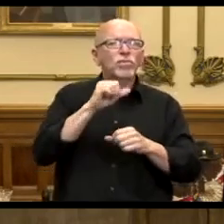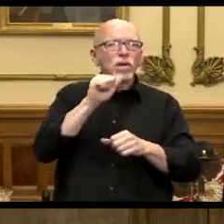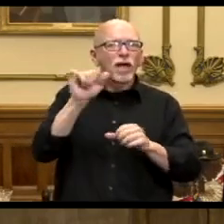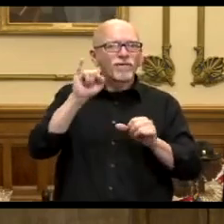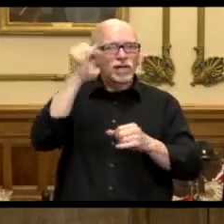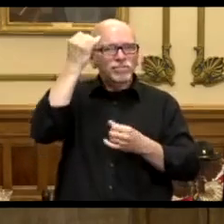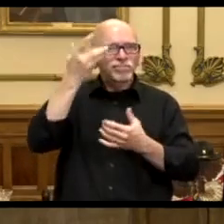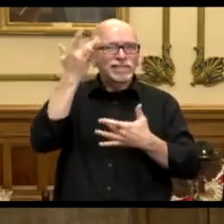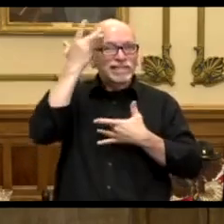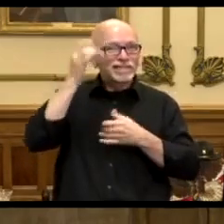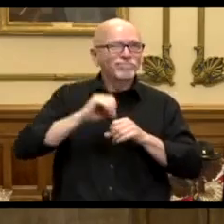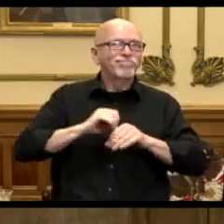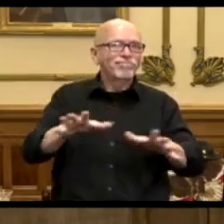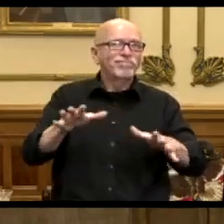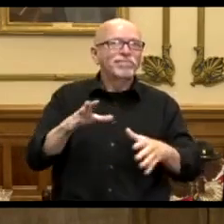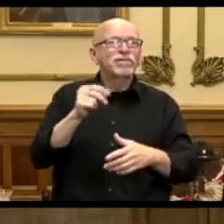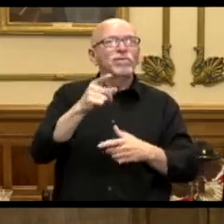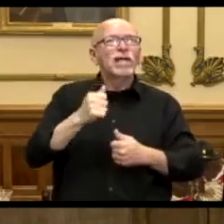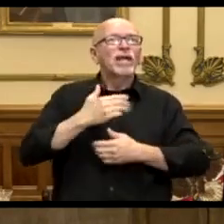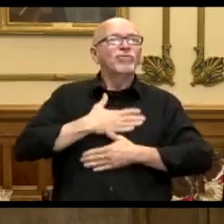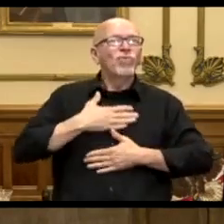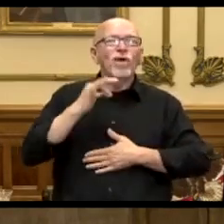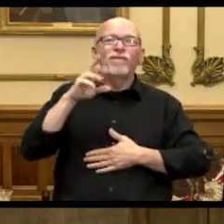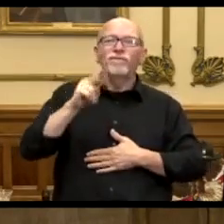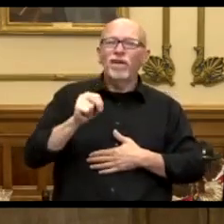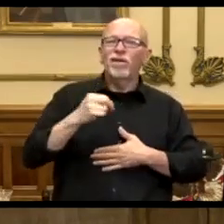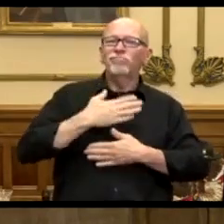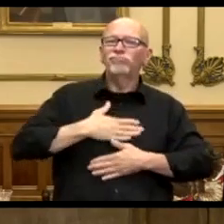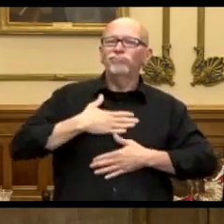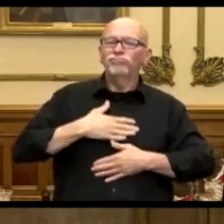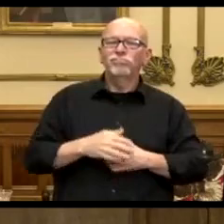while enjoying some very long awaited fun and entertainment. Thank you